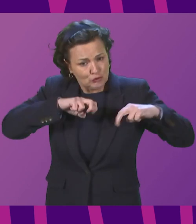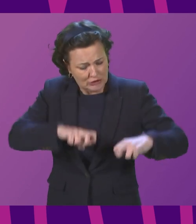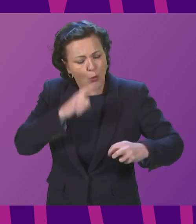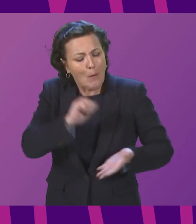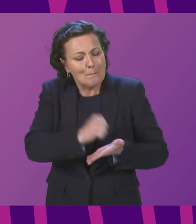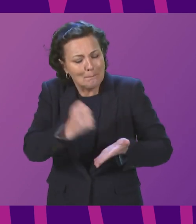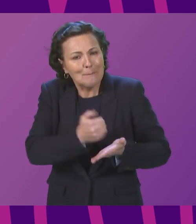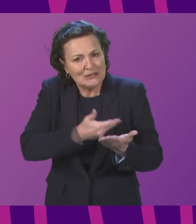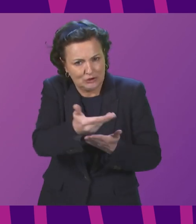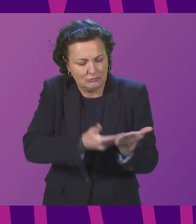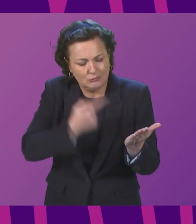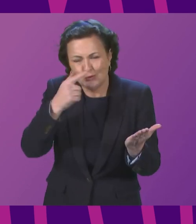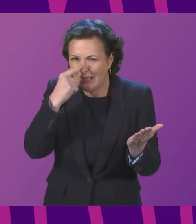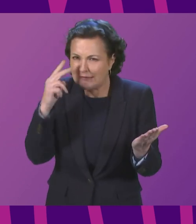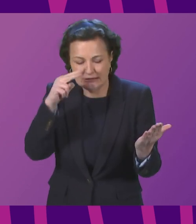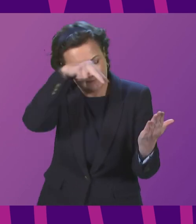earlier.